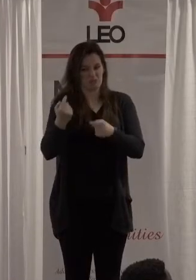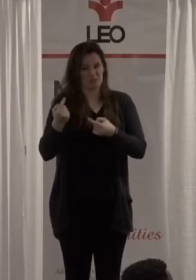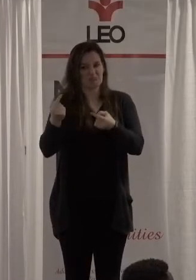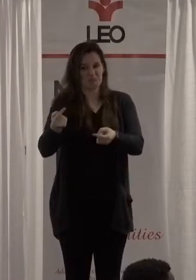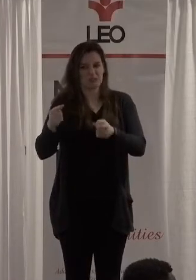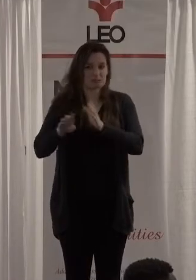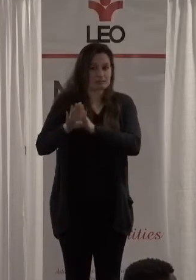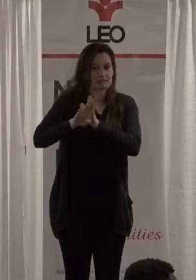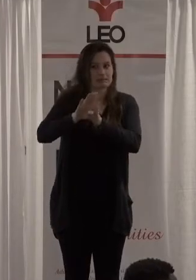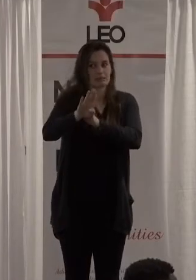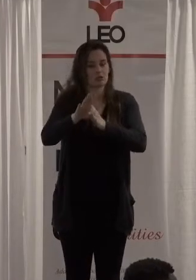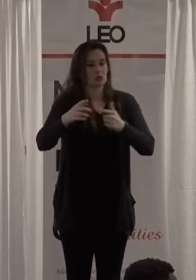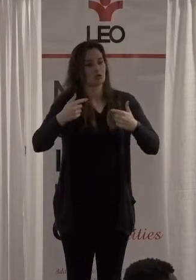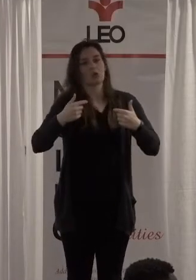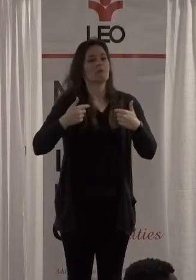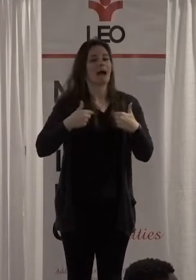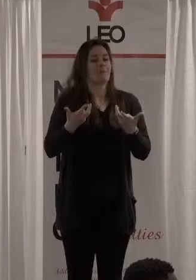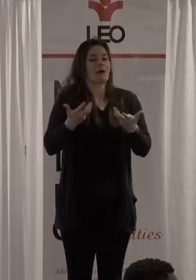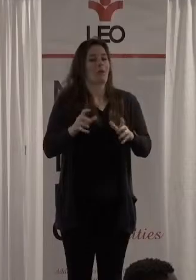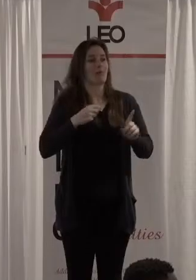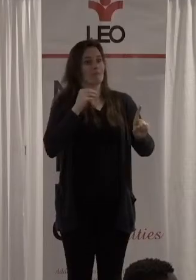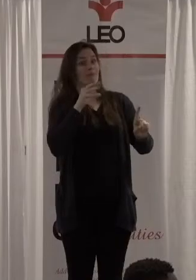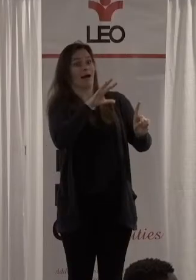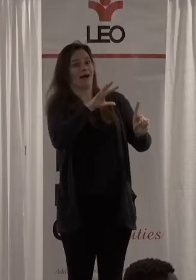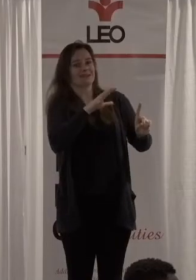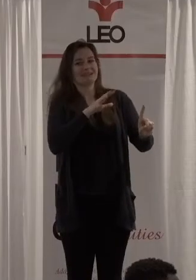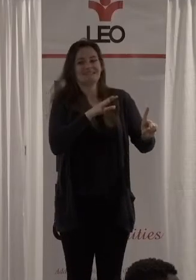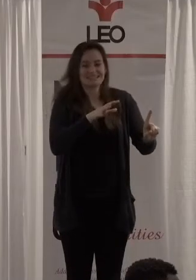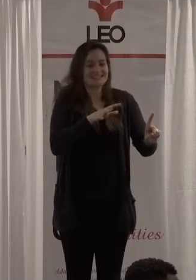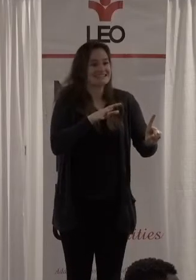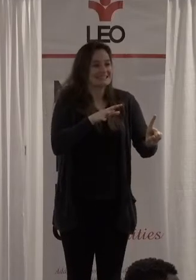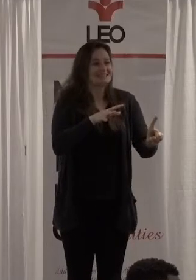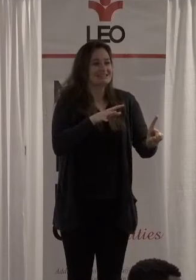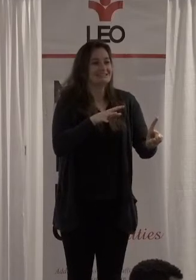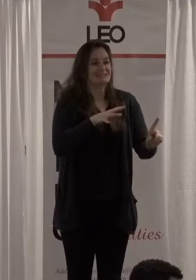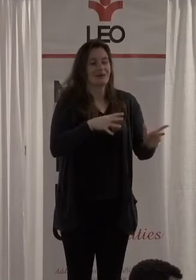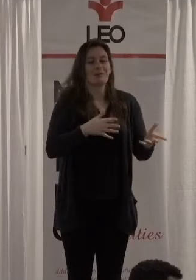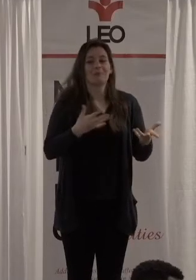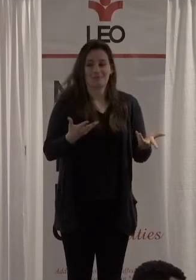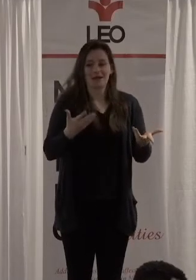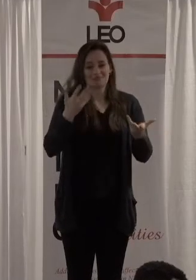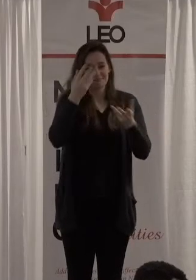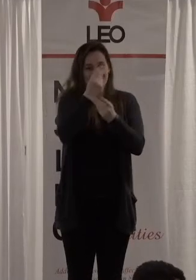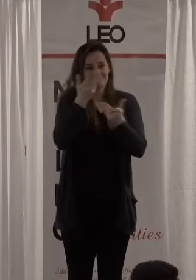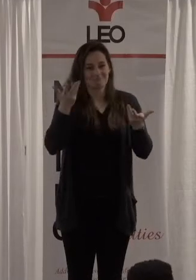NOR AM I GOING TO PUT YOU ON THE SPOT, DANNY. BUT, I AM GOING TO LET PEOPLE KNOW FOR THE FIRST TIME